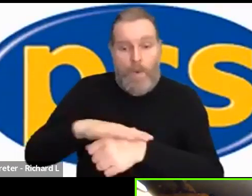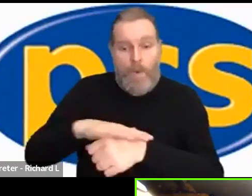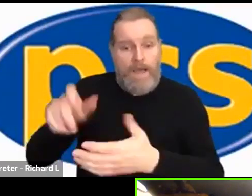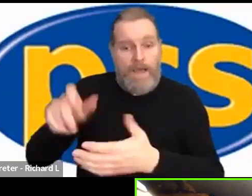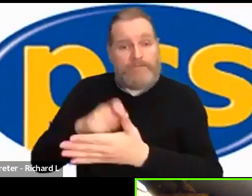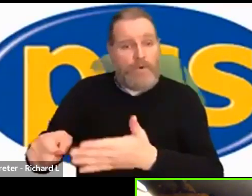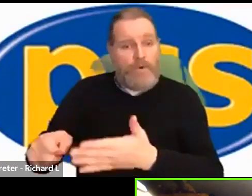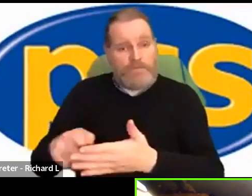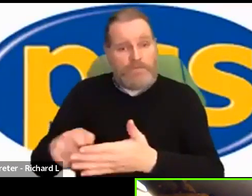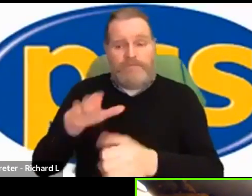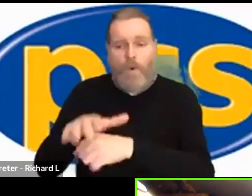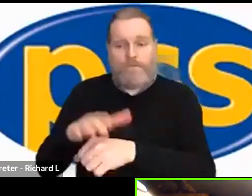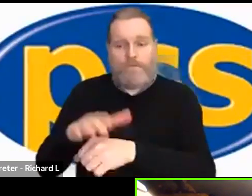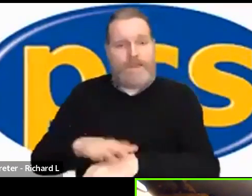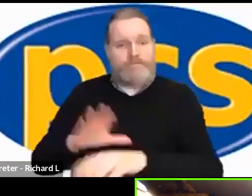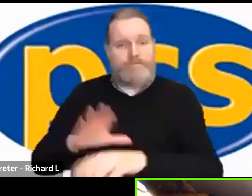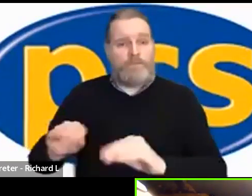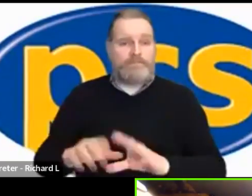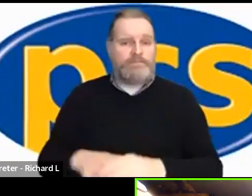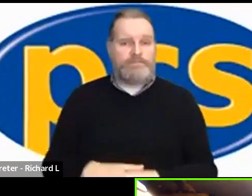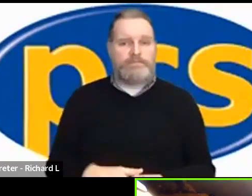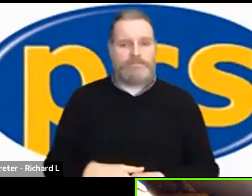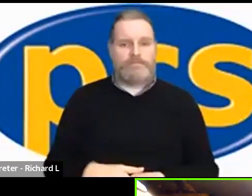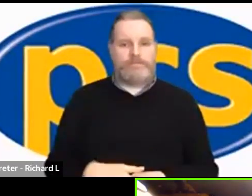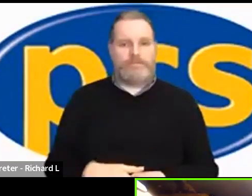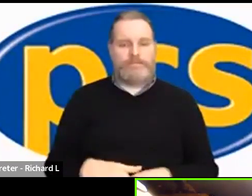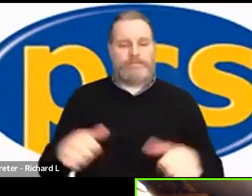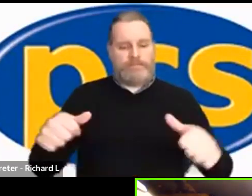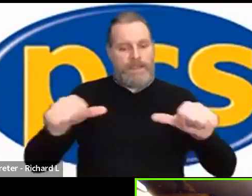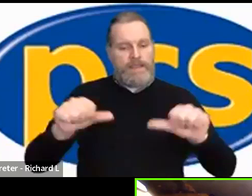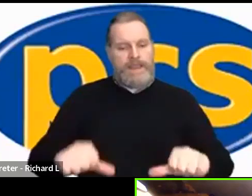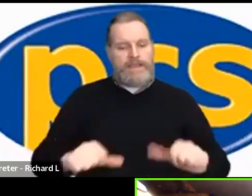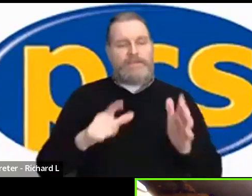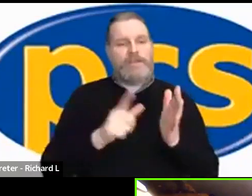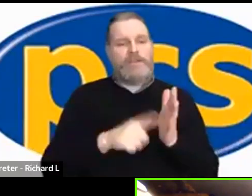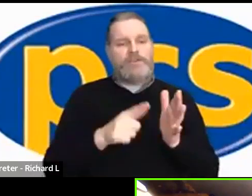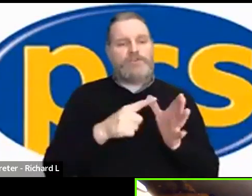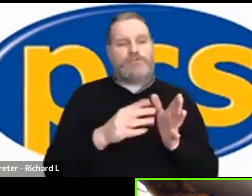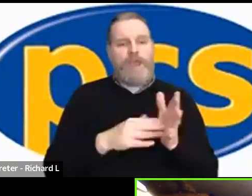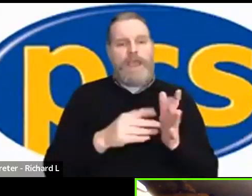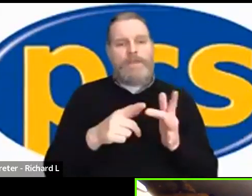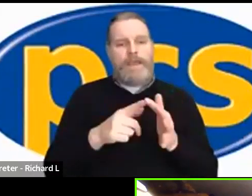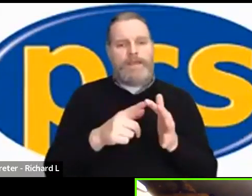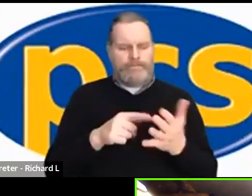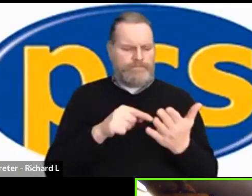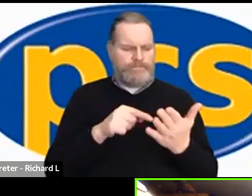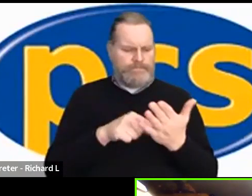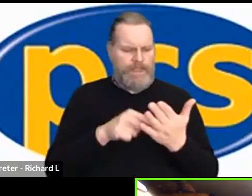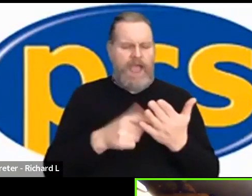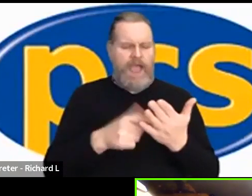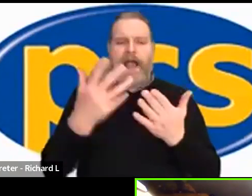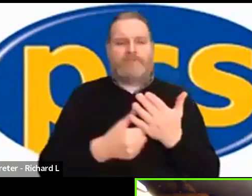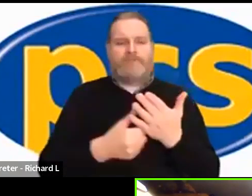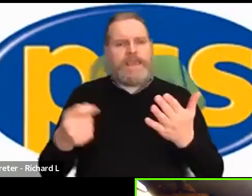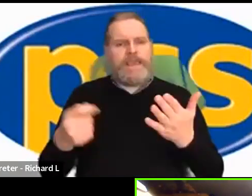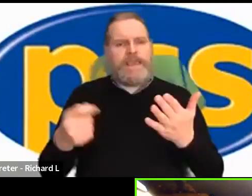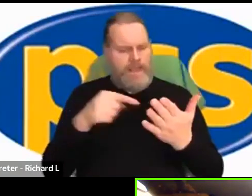let your reps know, and if that's the view of people, we can arrange to do that employ by that employed by employer